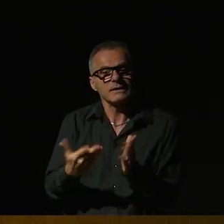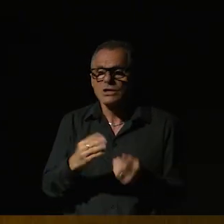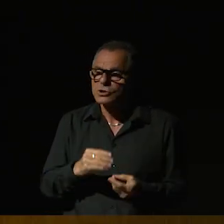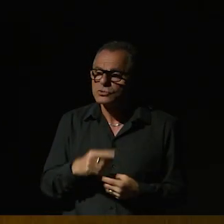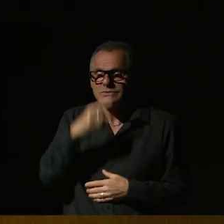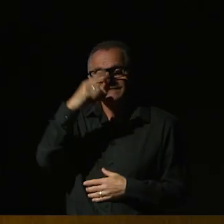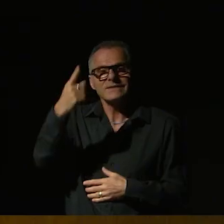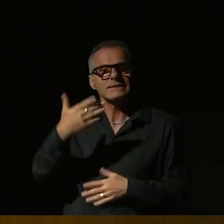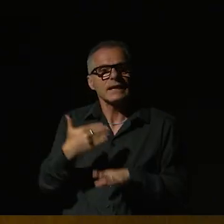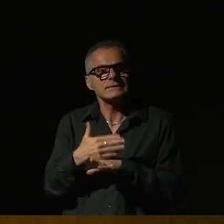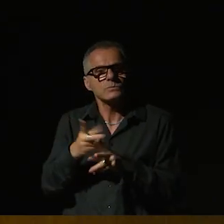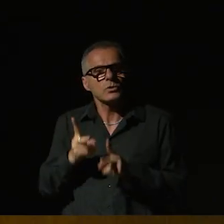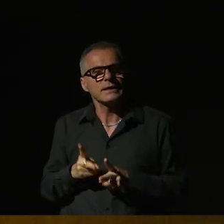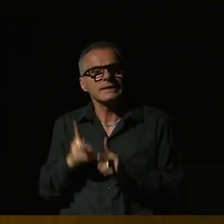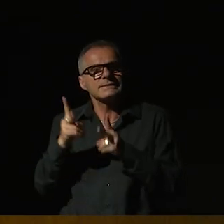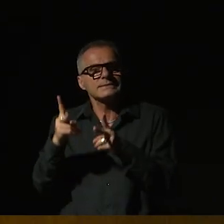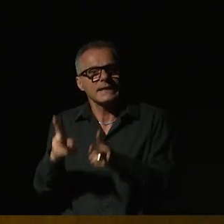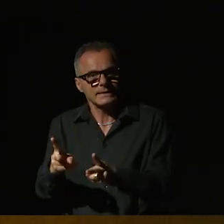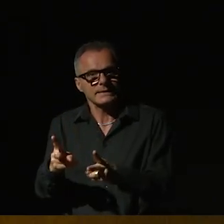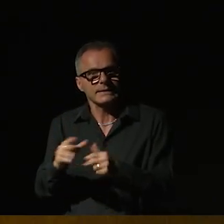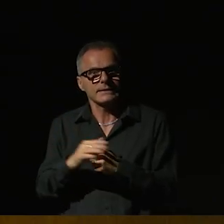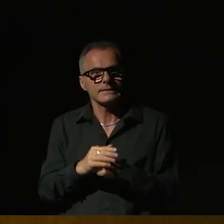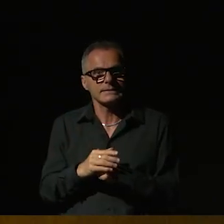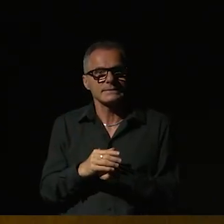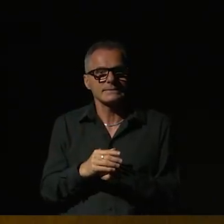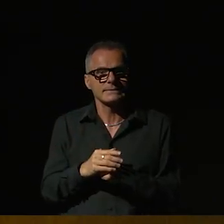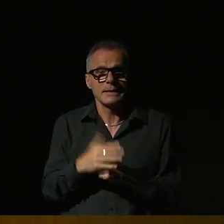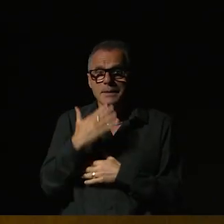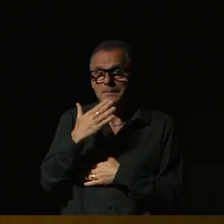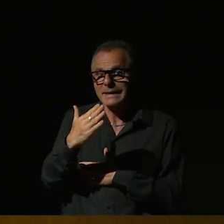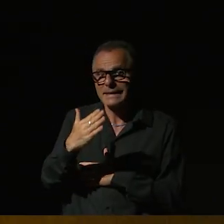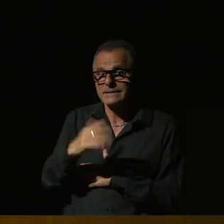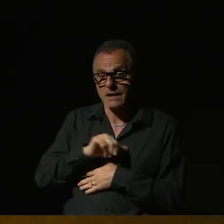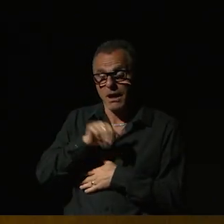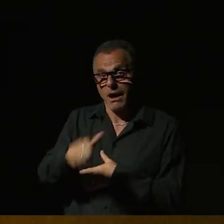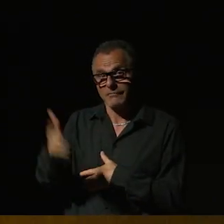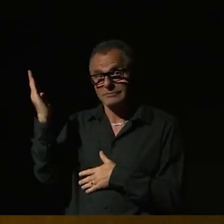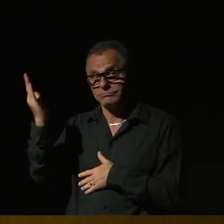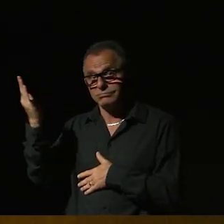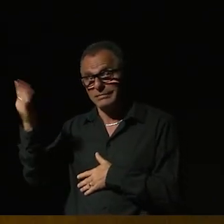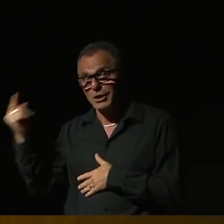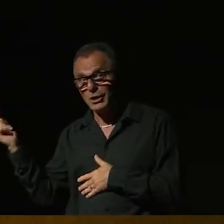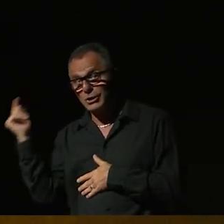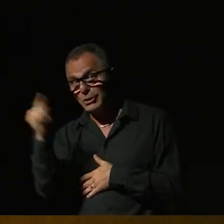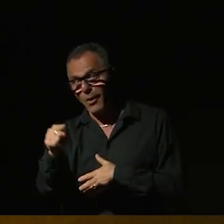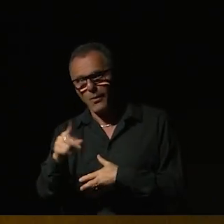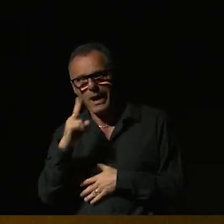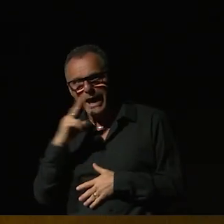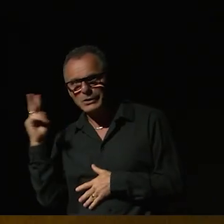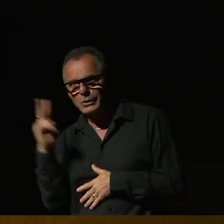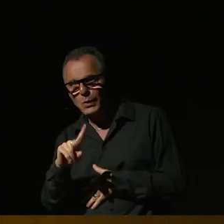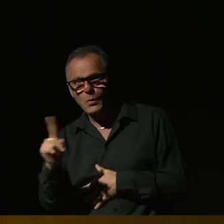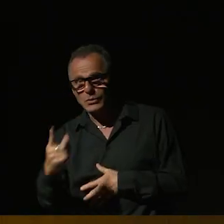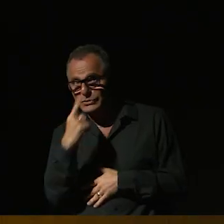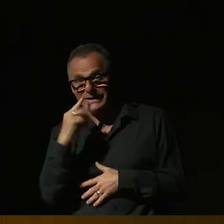used to create the illusion and that's can only invite you again, go back up after the talk, have a look at what you can see on the surface.